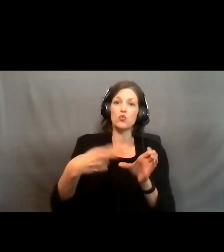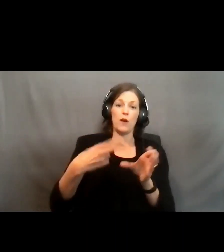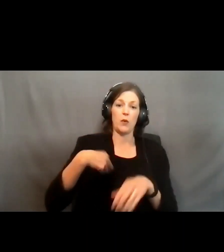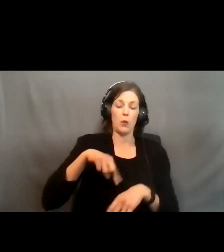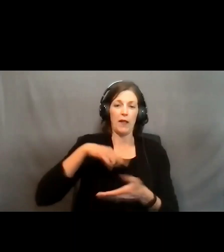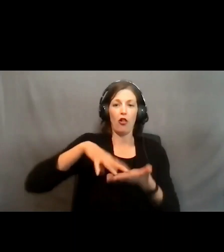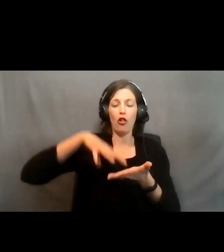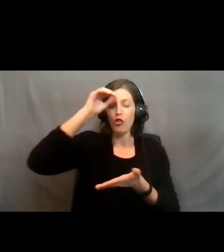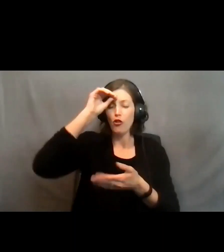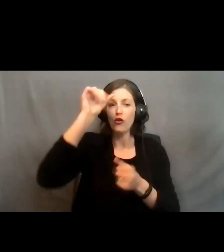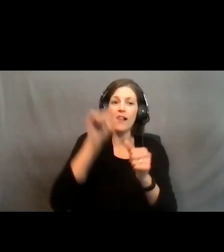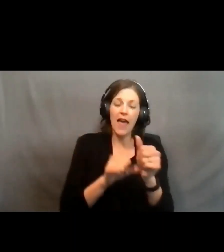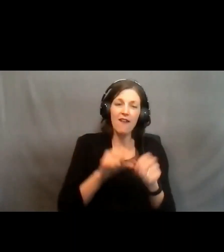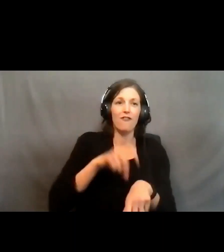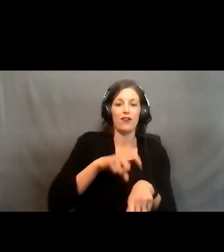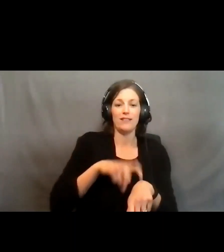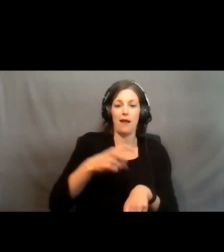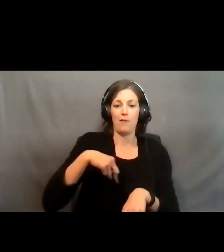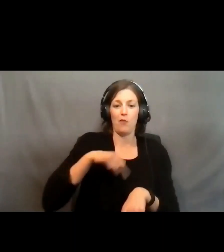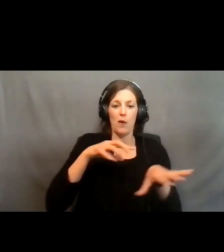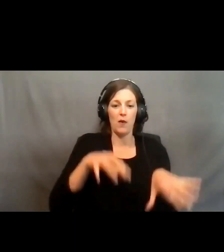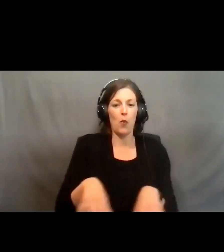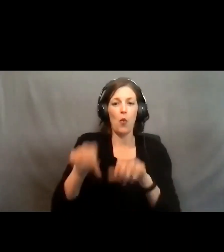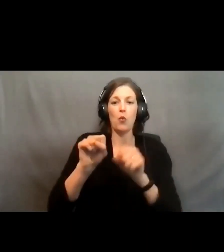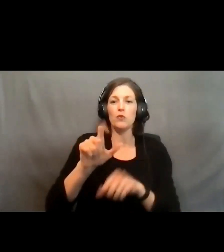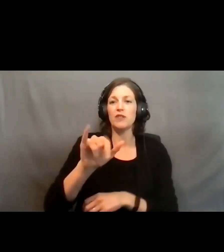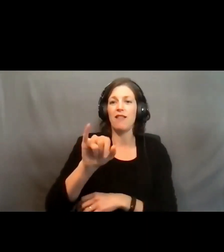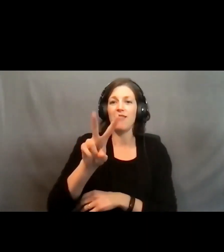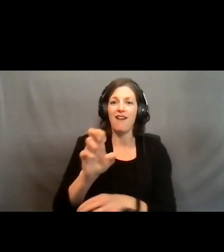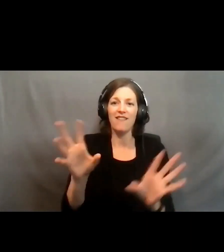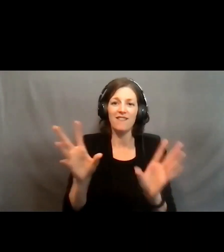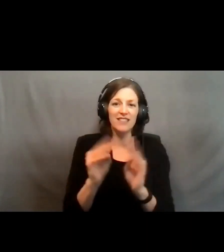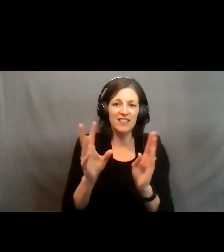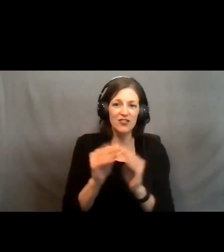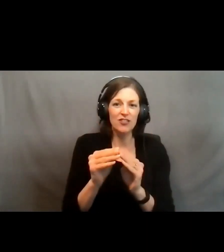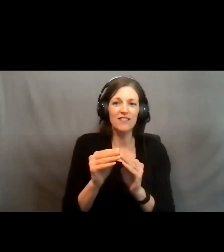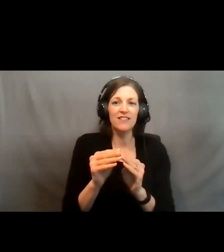13:45:43 we do a live session 13:45:49 as opposed to just running the B role as